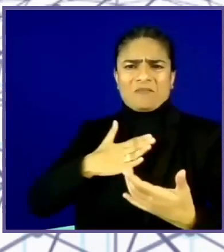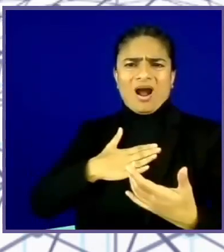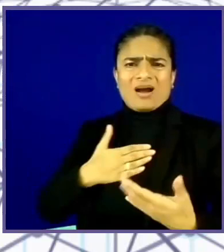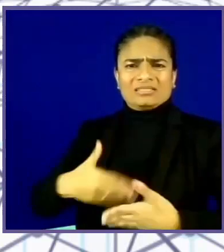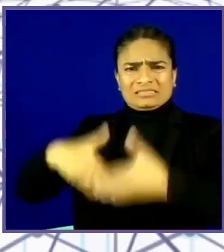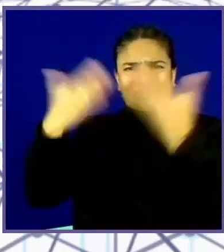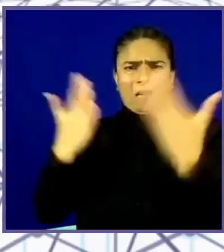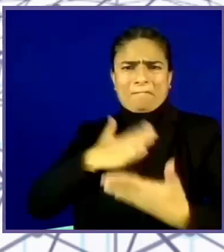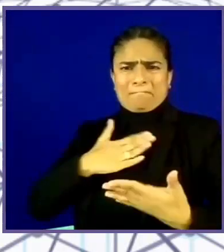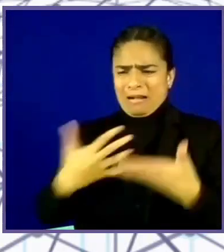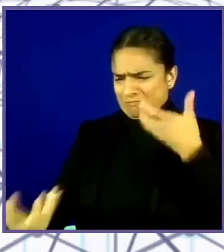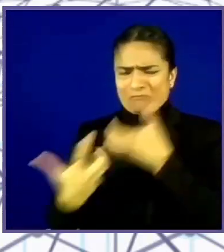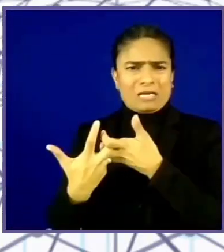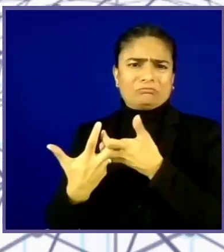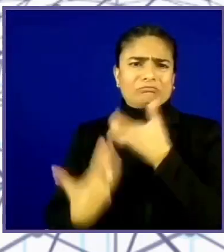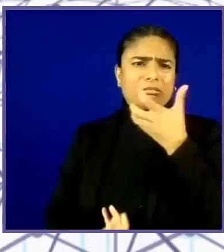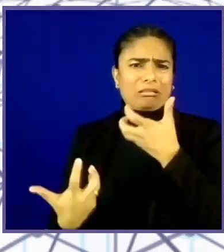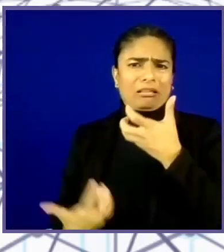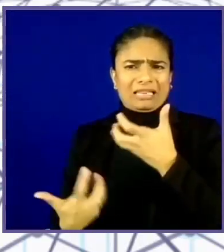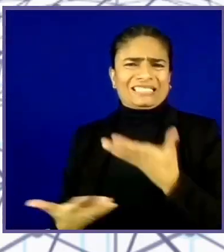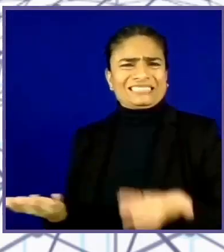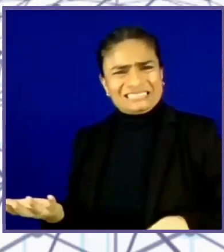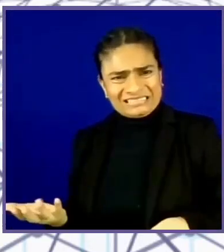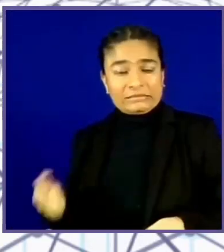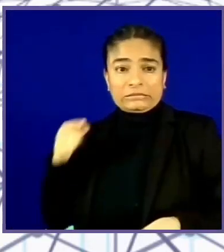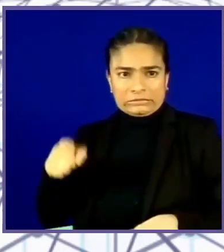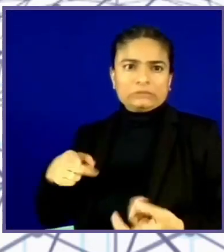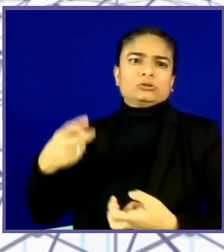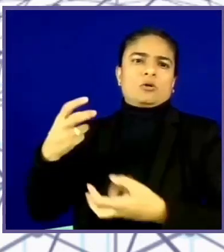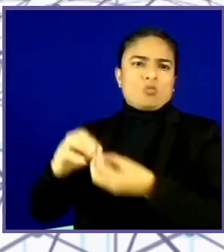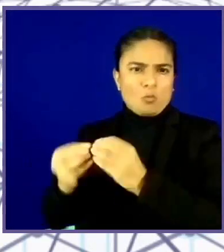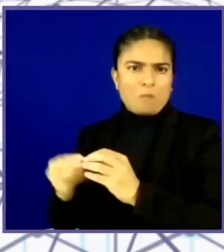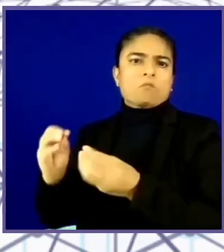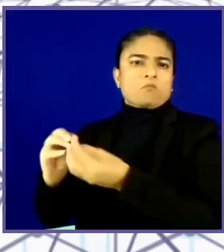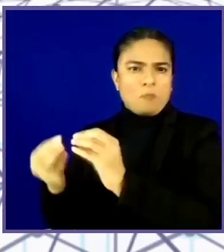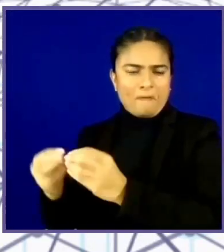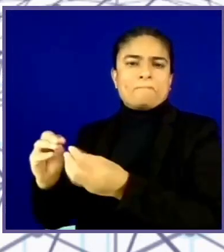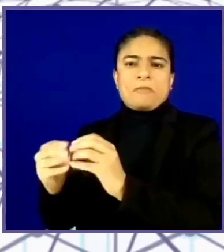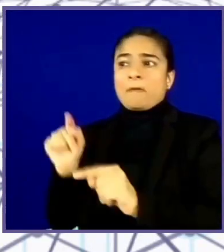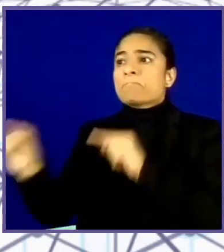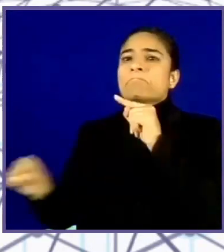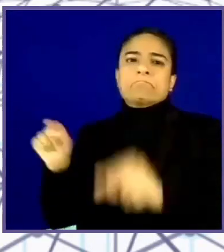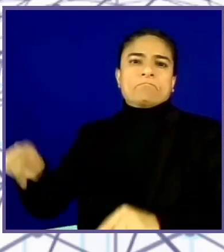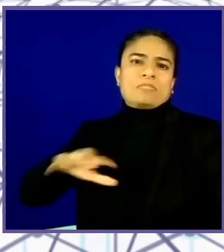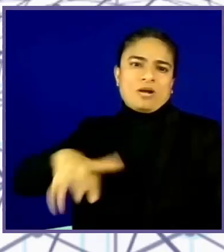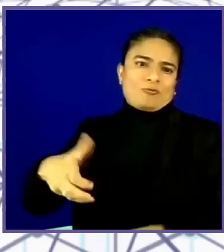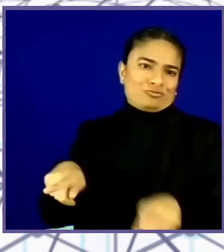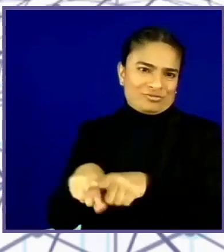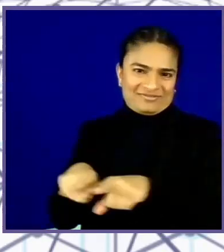In countries like ours we do develop devices that addresses the local problems but the